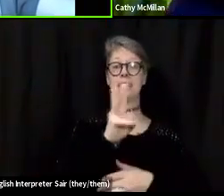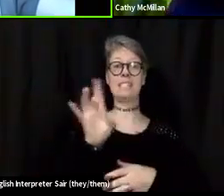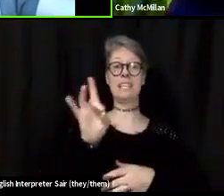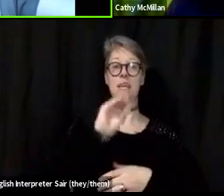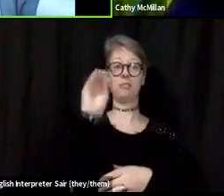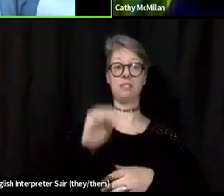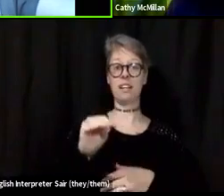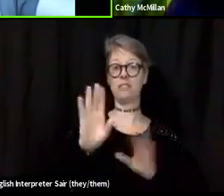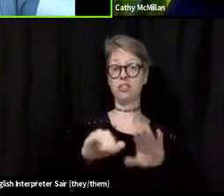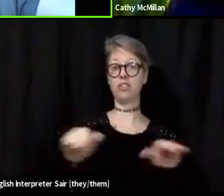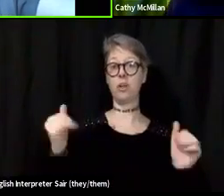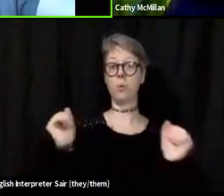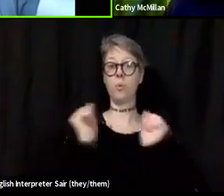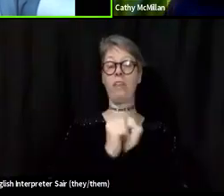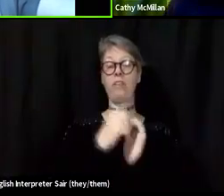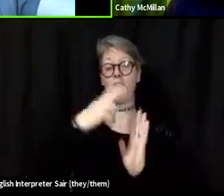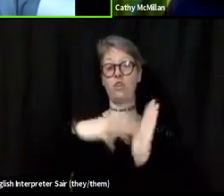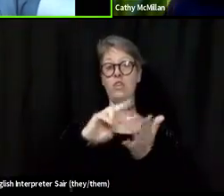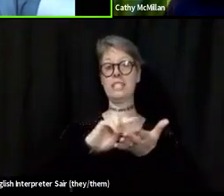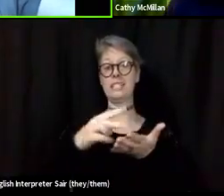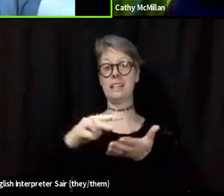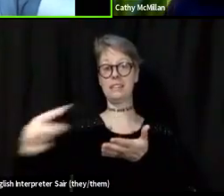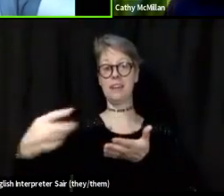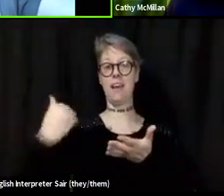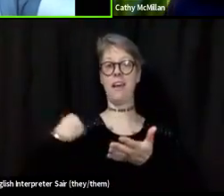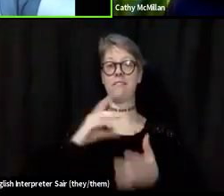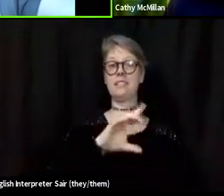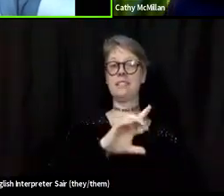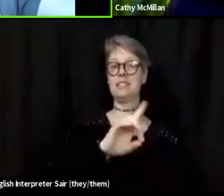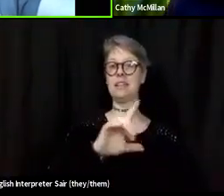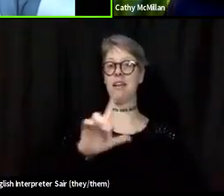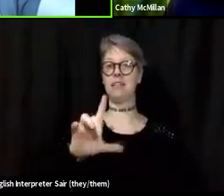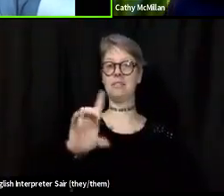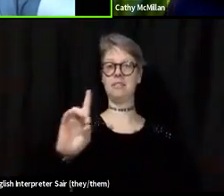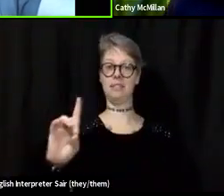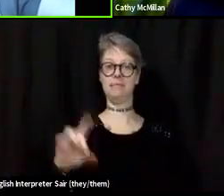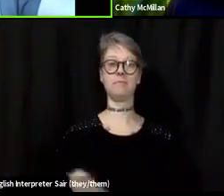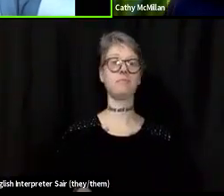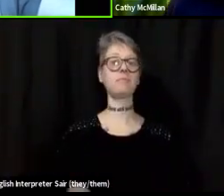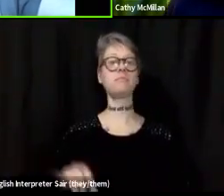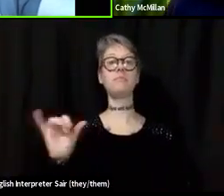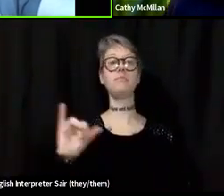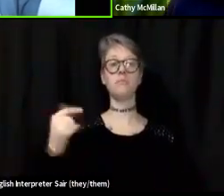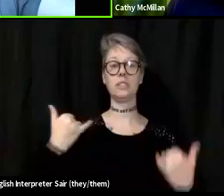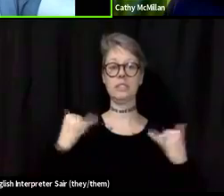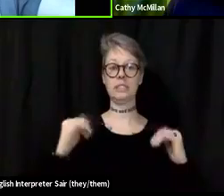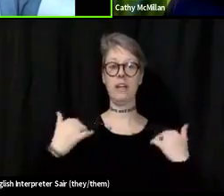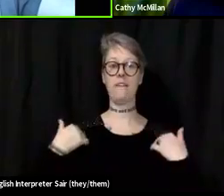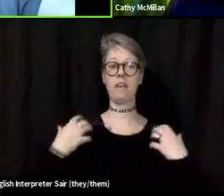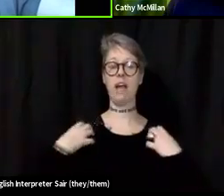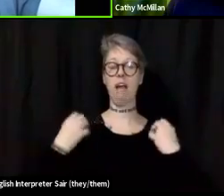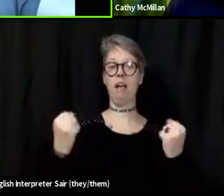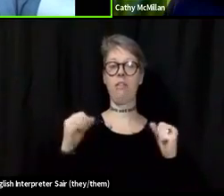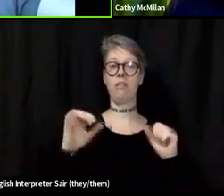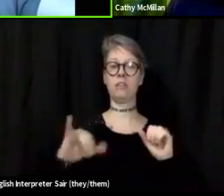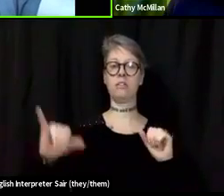that interesting they say research shows 60% of kids with dyslexia also have DLD. There's also a chronic health. therapy there's still chronic health